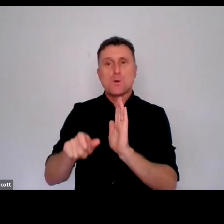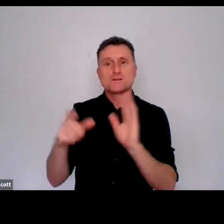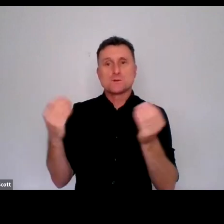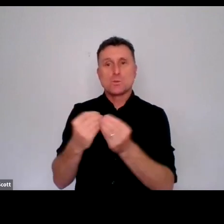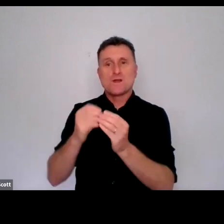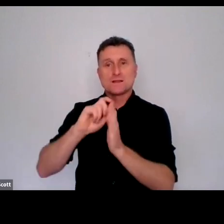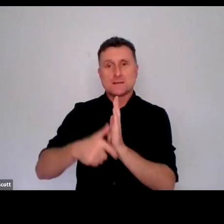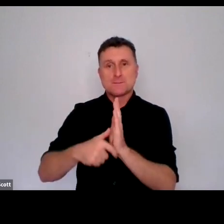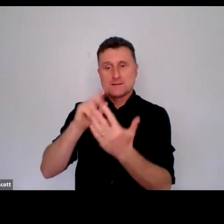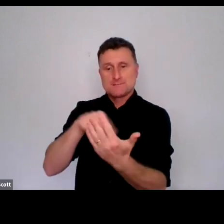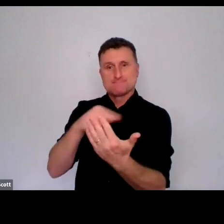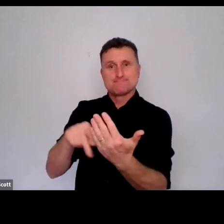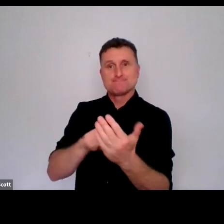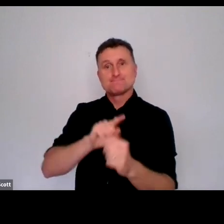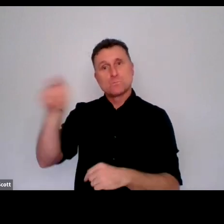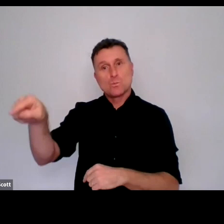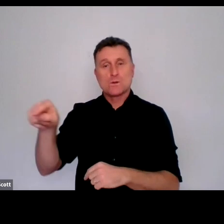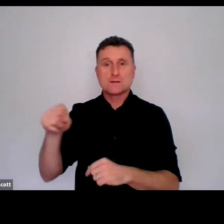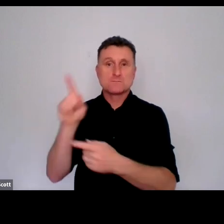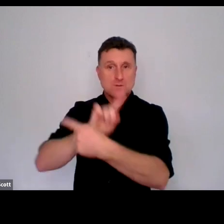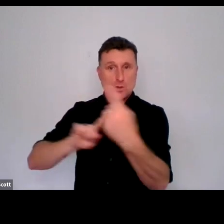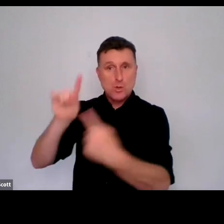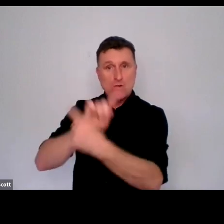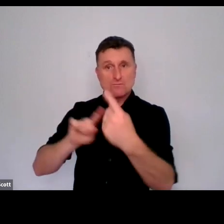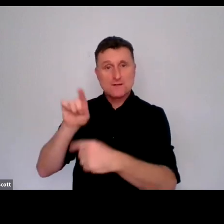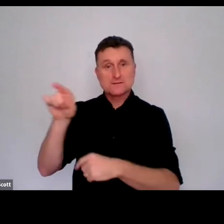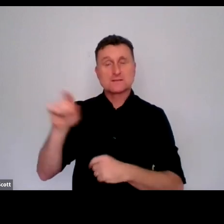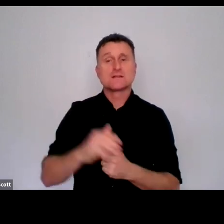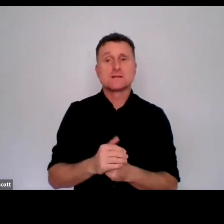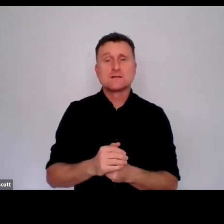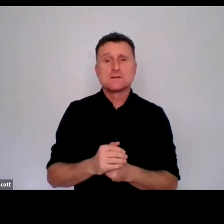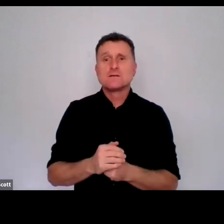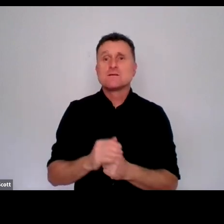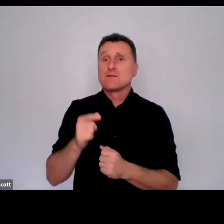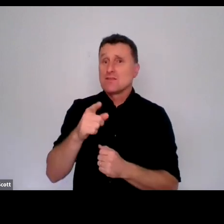and people will have seen that the committee made 60 recommendations